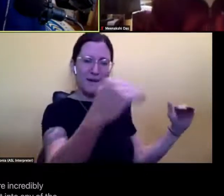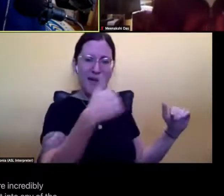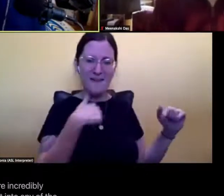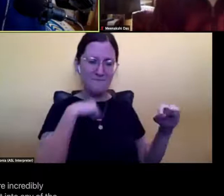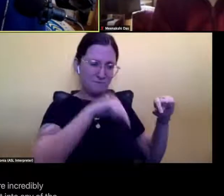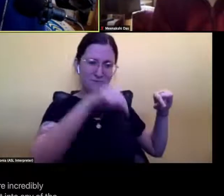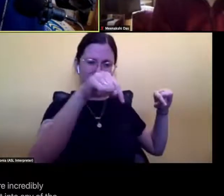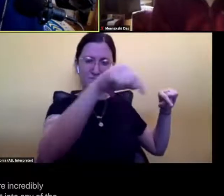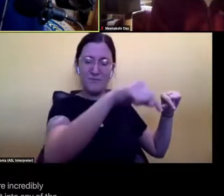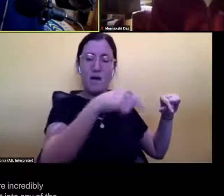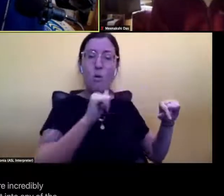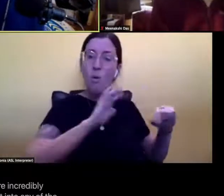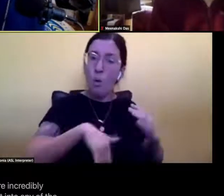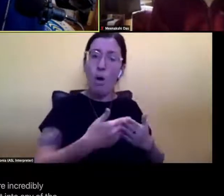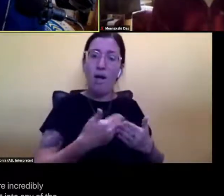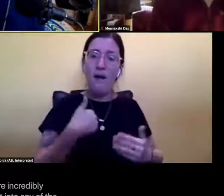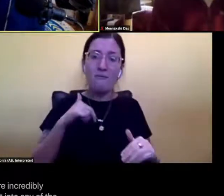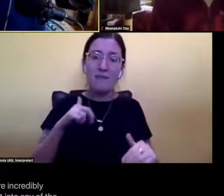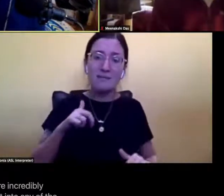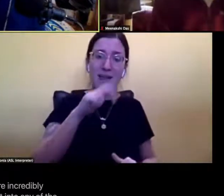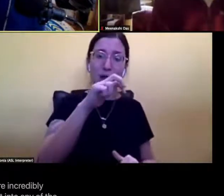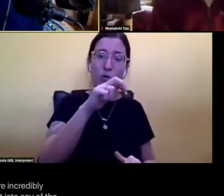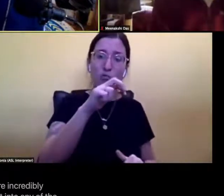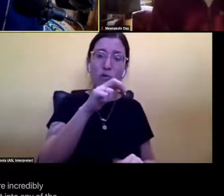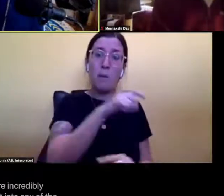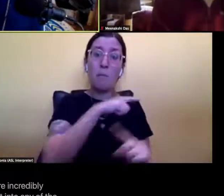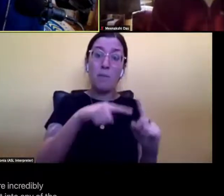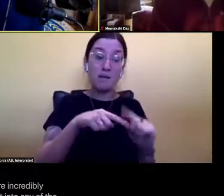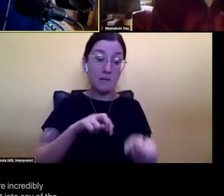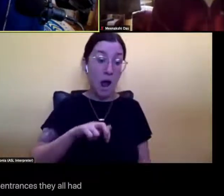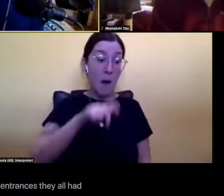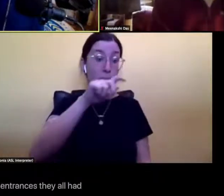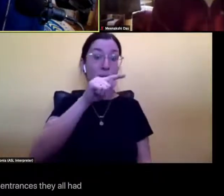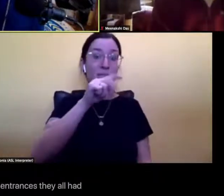and there were two flights of stairs down to get to where the graduate student offices were and